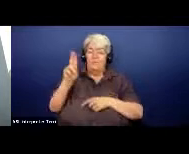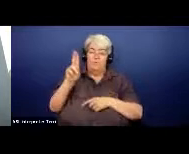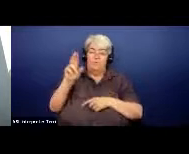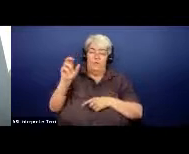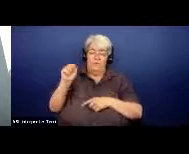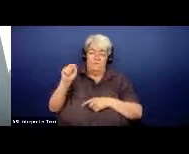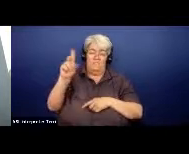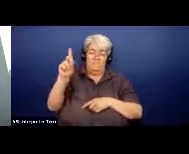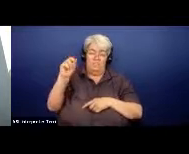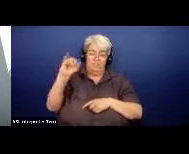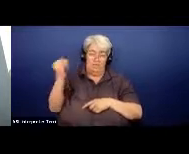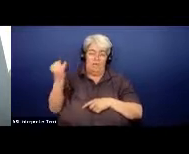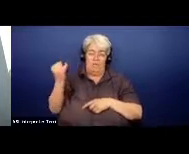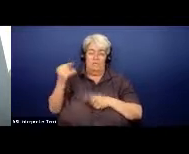places to look to that this is the standards